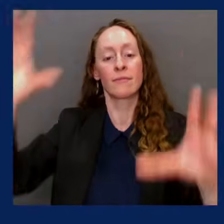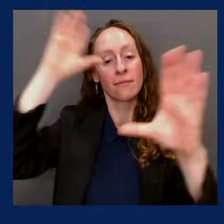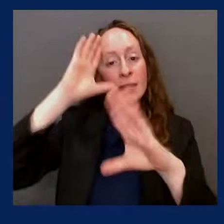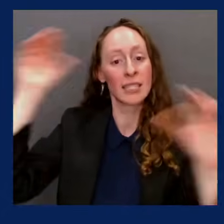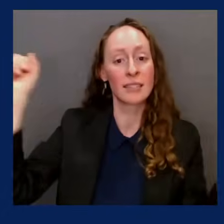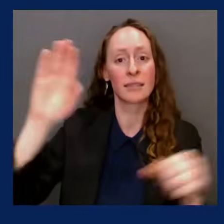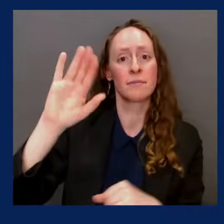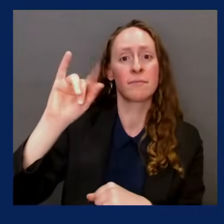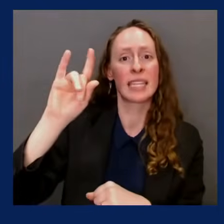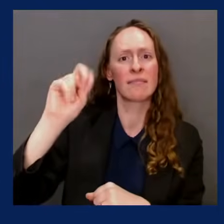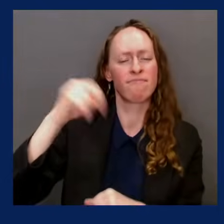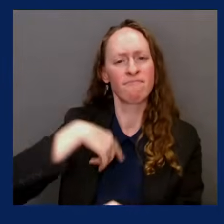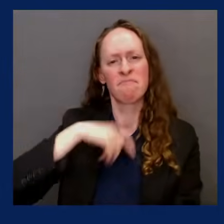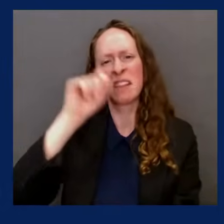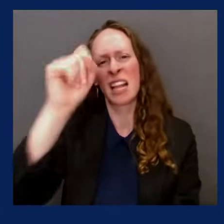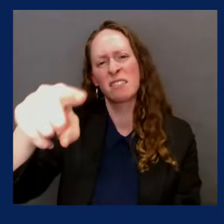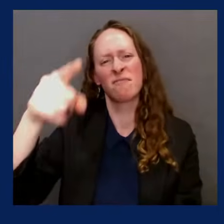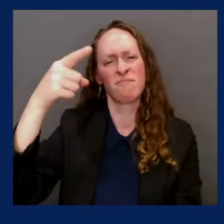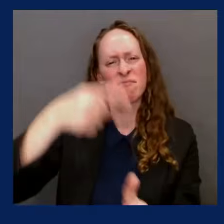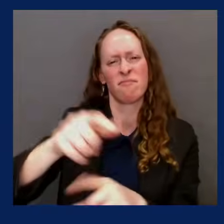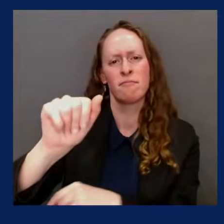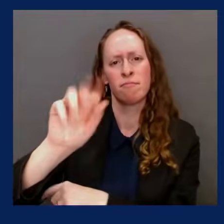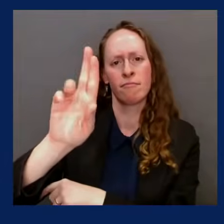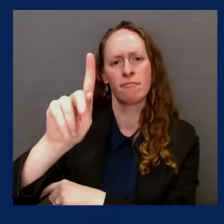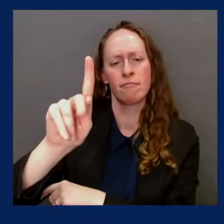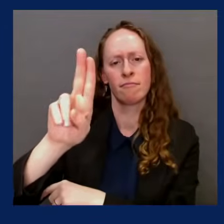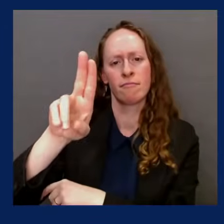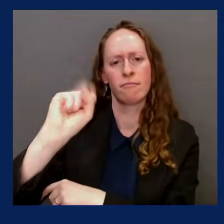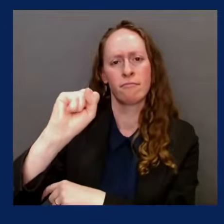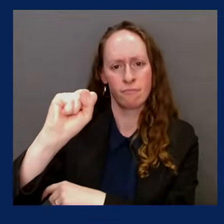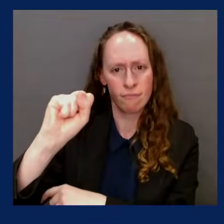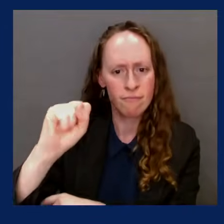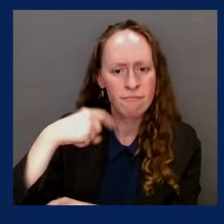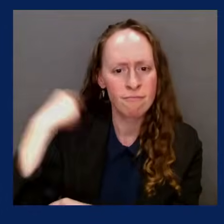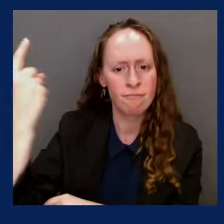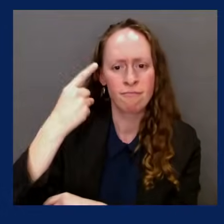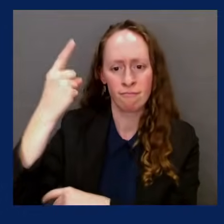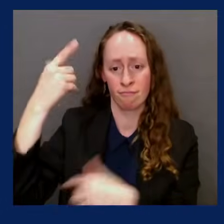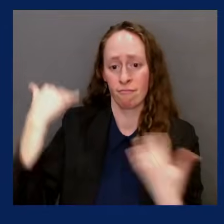It's Australia's largest-ever defense deal, and Prime Minister Anthony Albanese has gone all in.